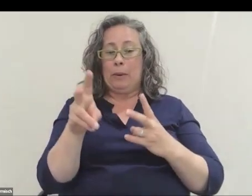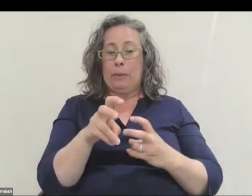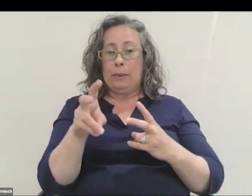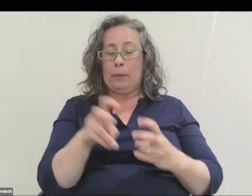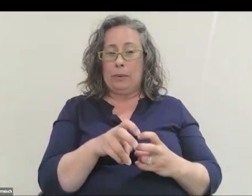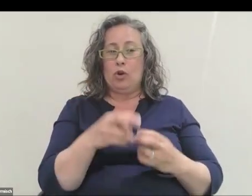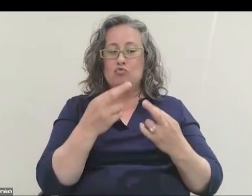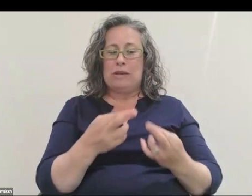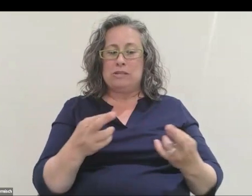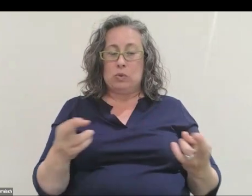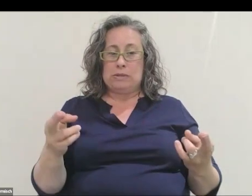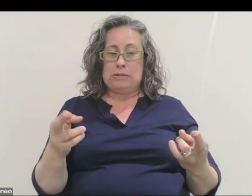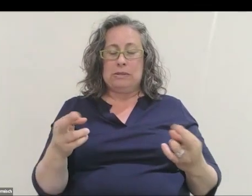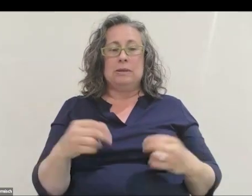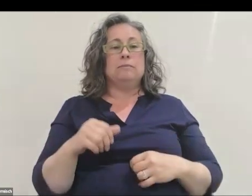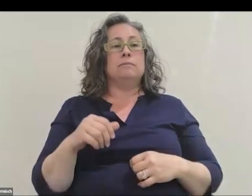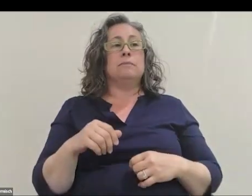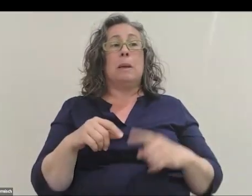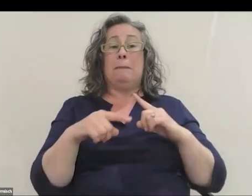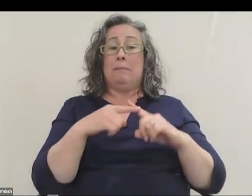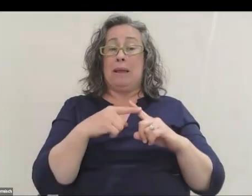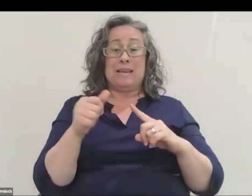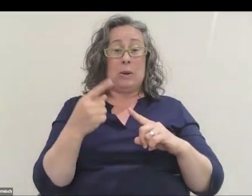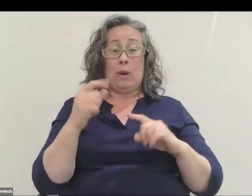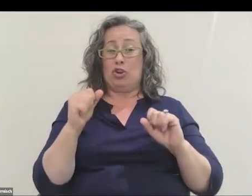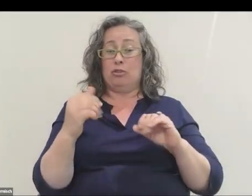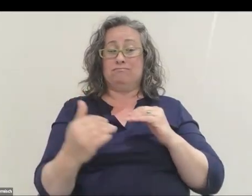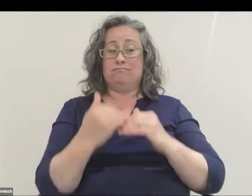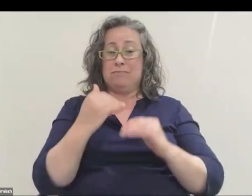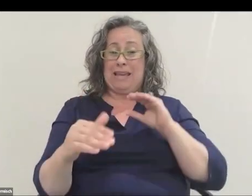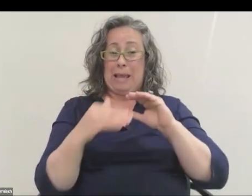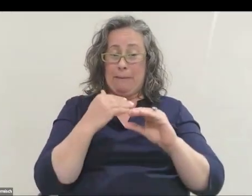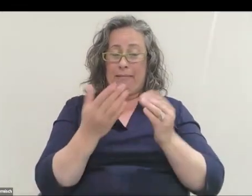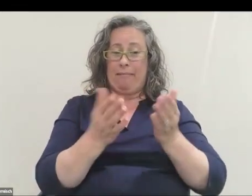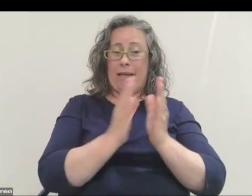and draw down those resources. Equally, anybody could email us